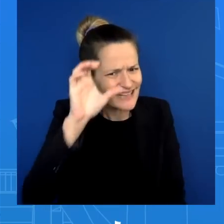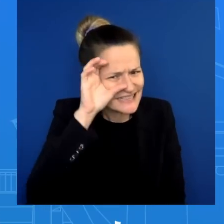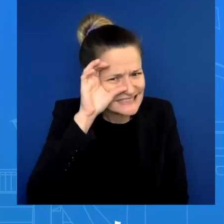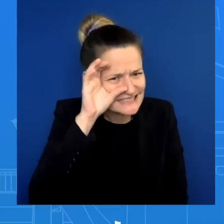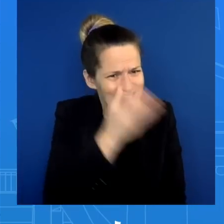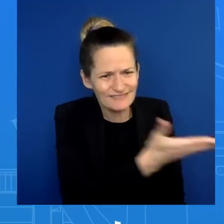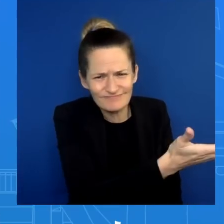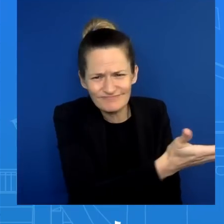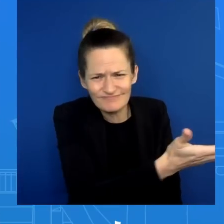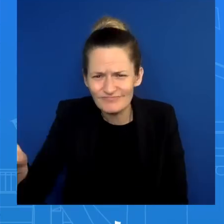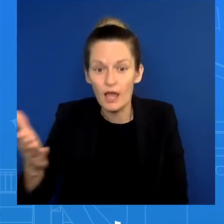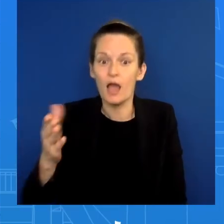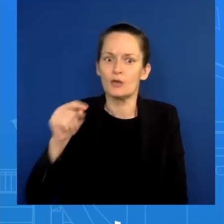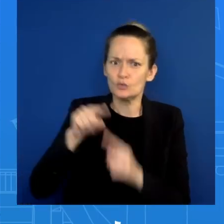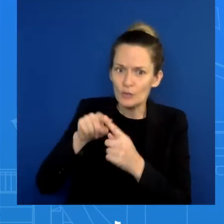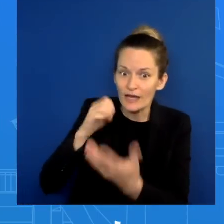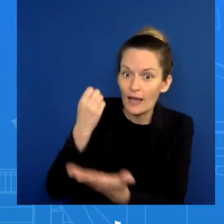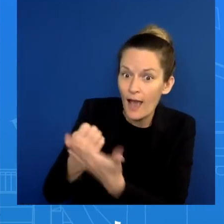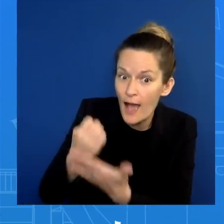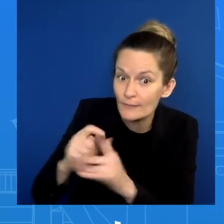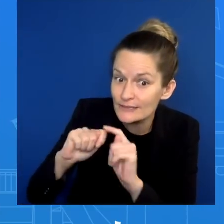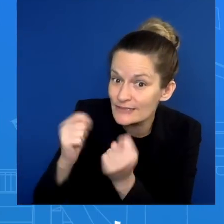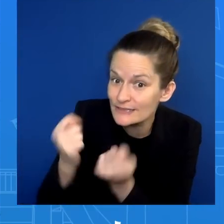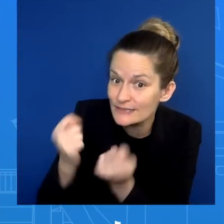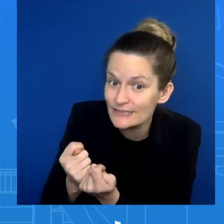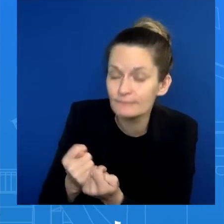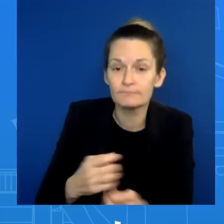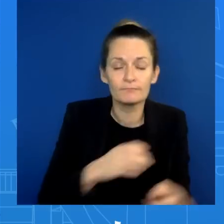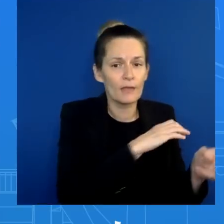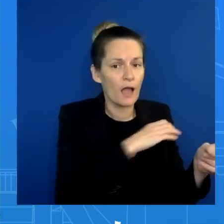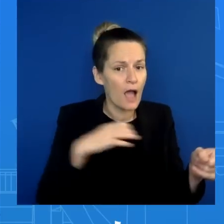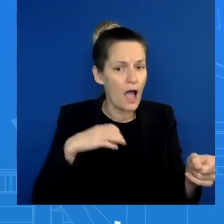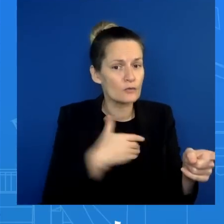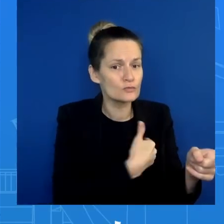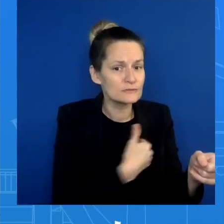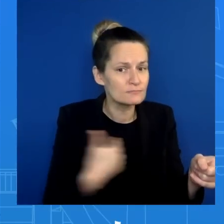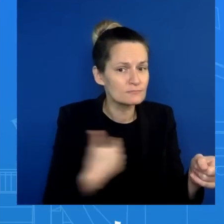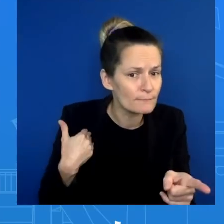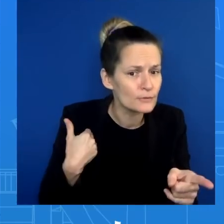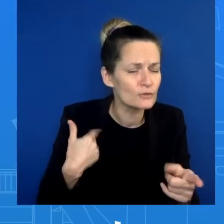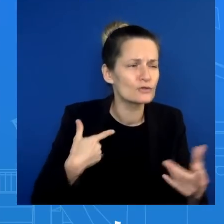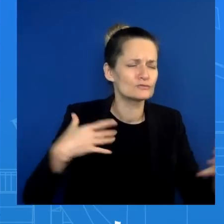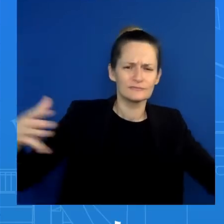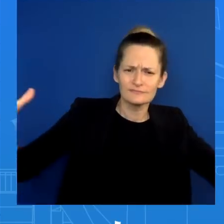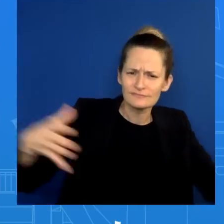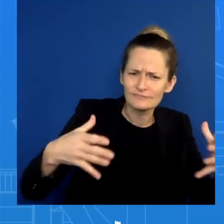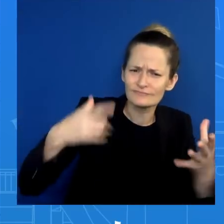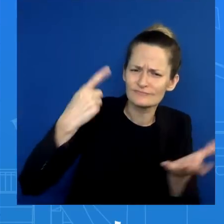He has a making sure that he hears from all the important voices as it comes to this issue.